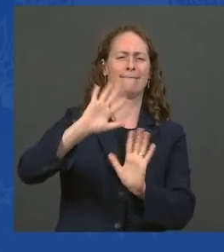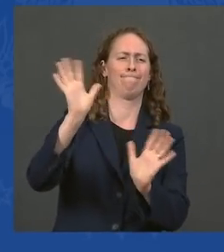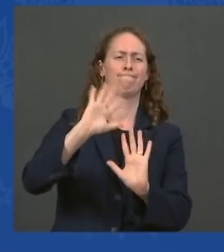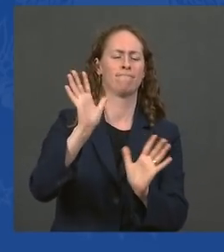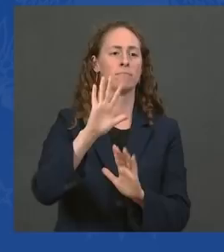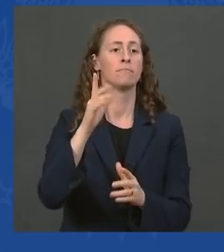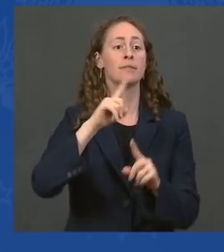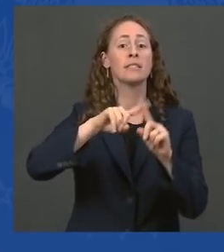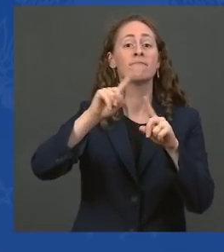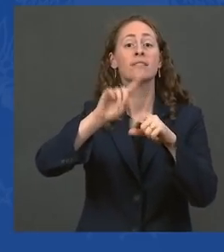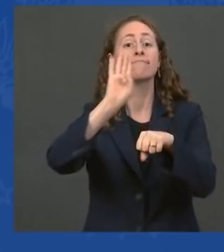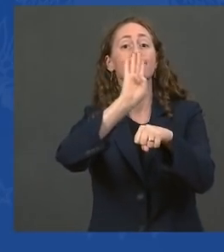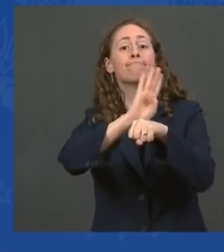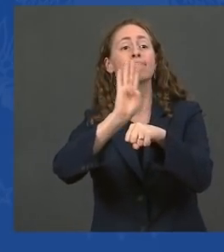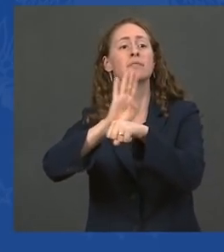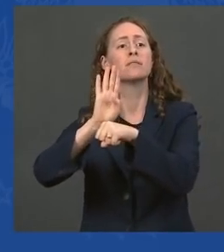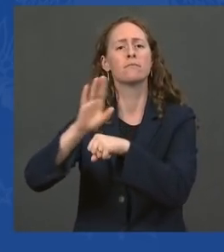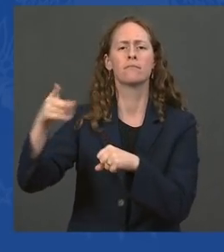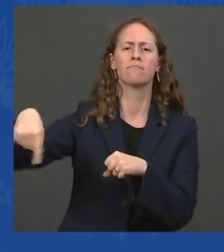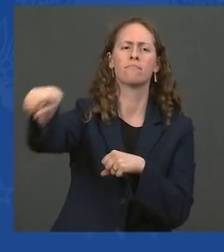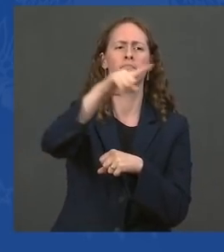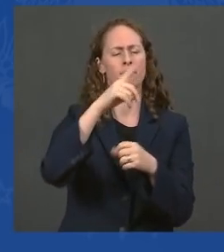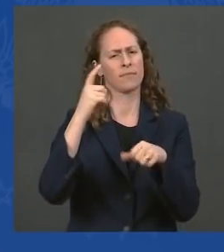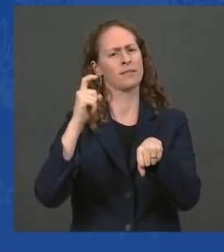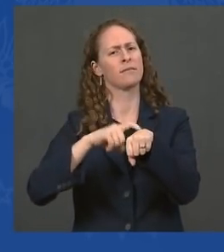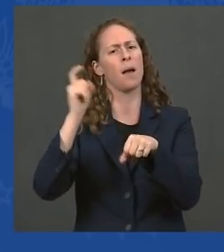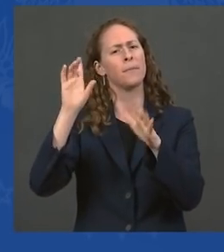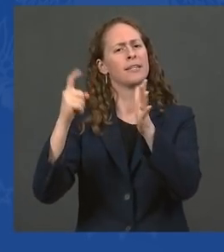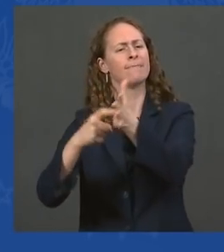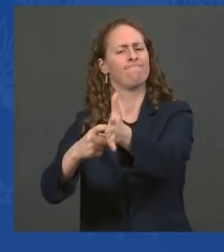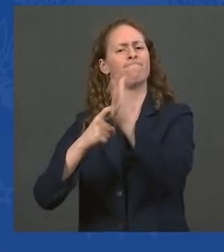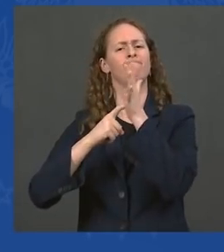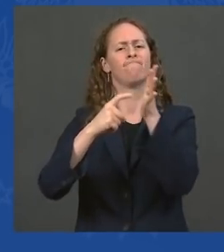stepping up as well to combat these -- the misinformation.